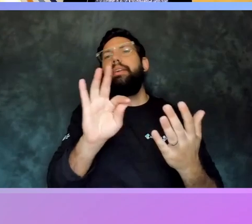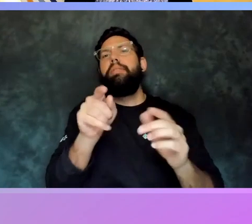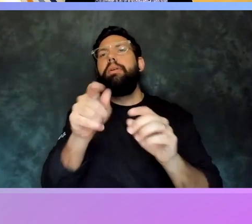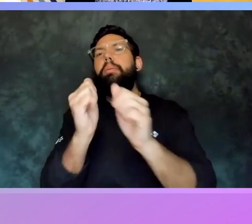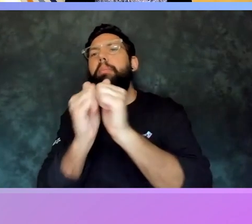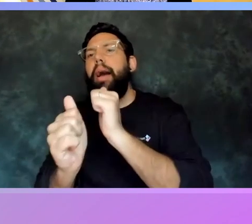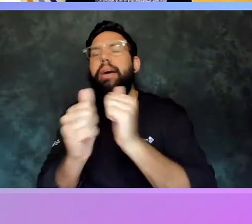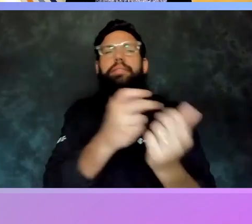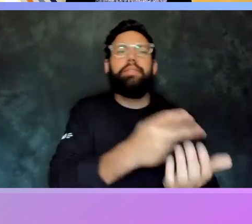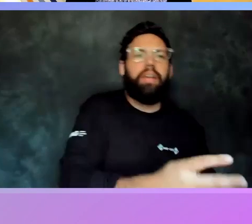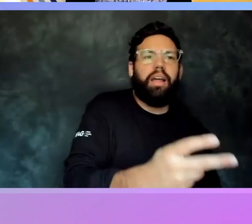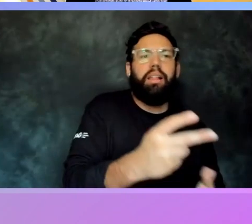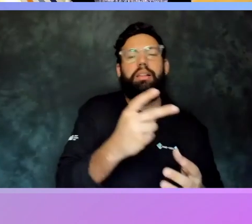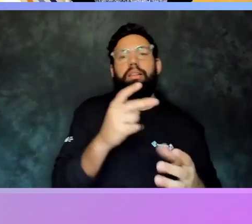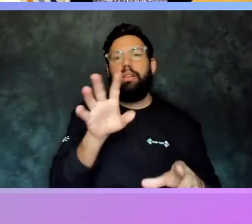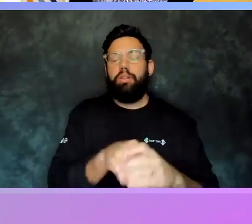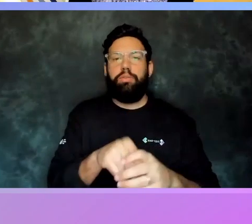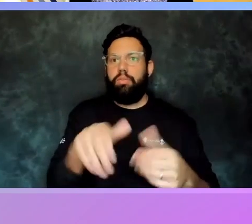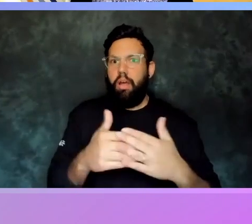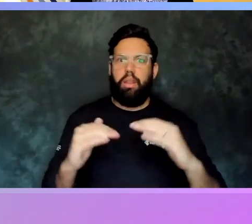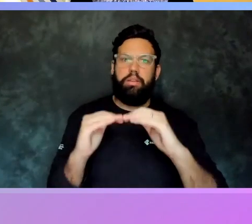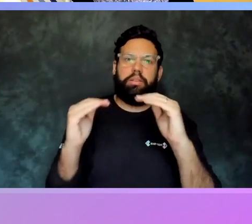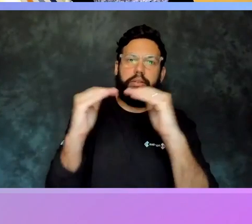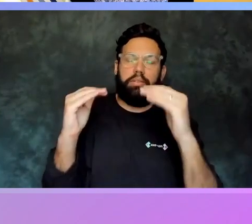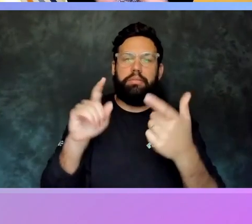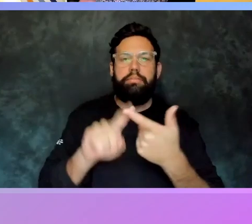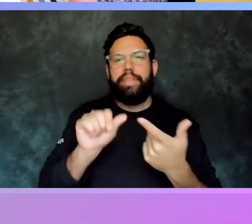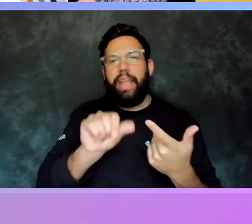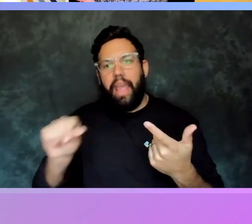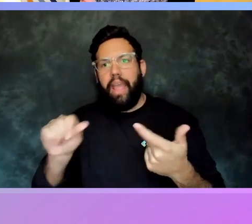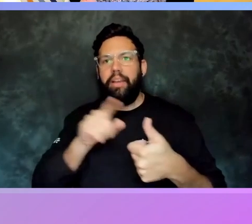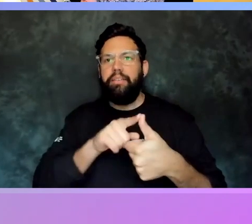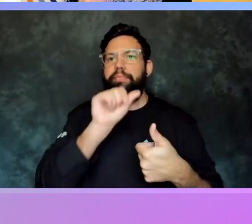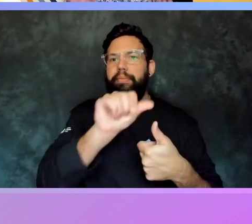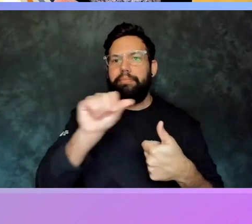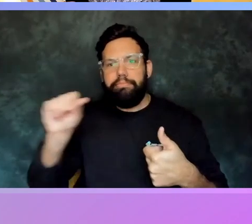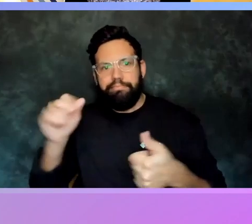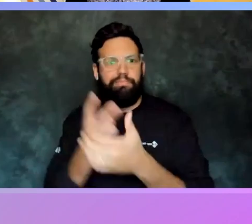the issue was 85.3% point in 2020 it was